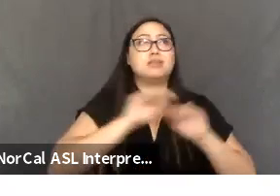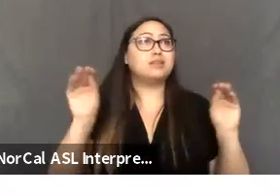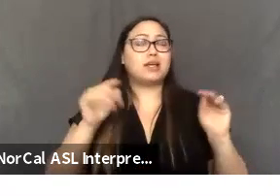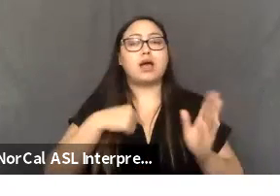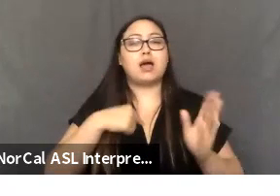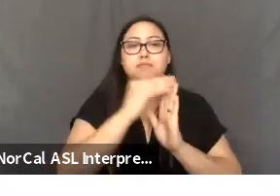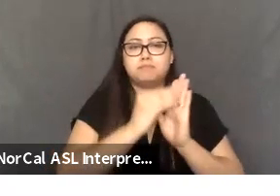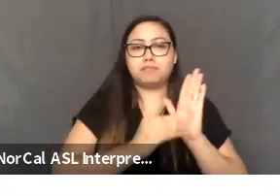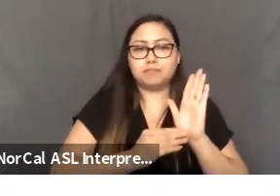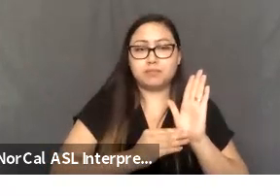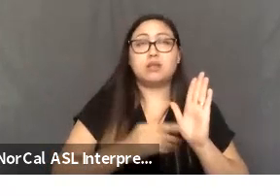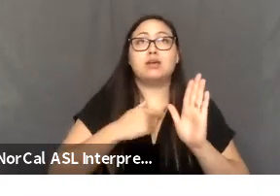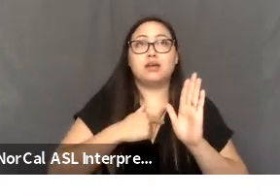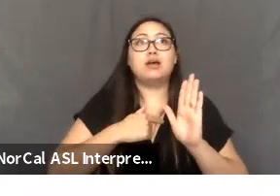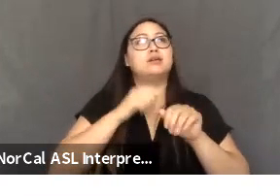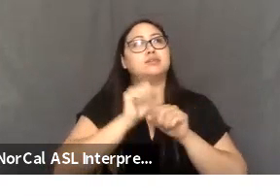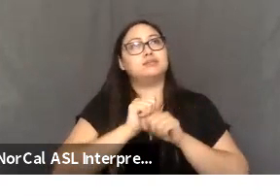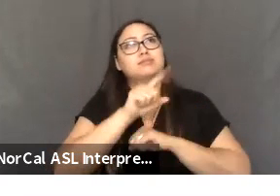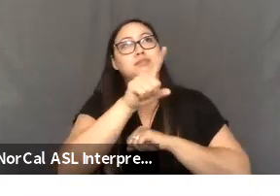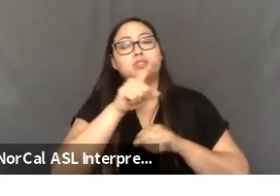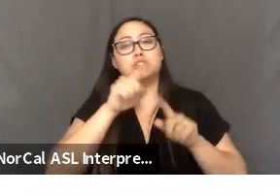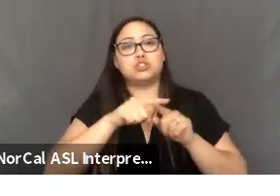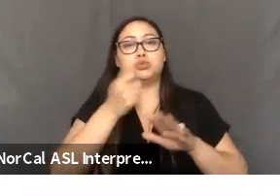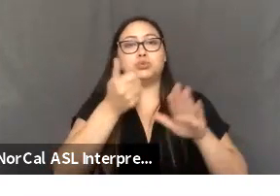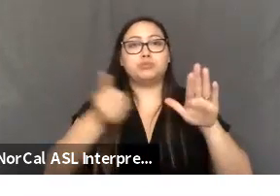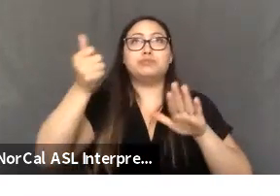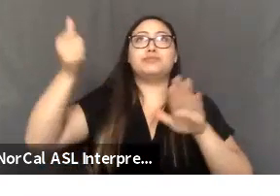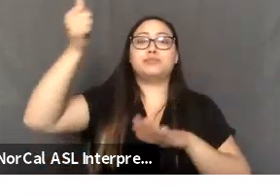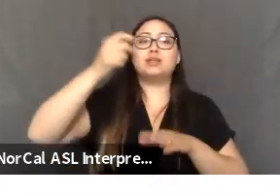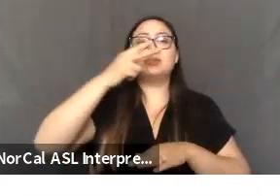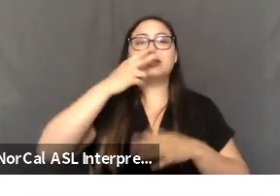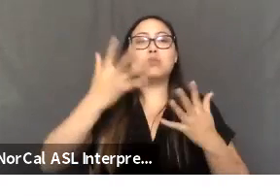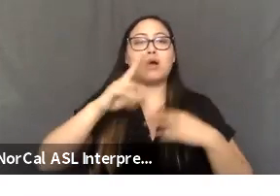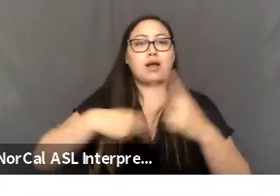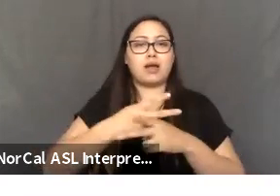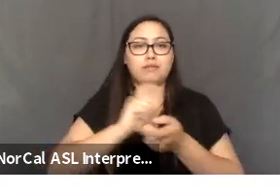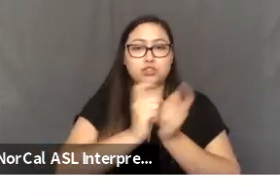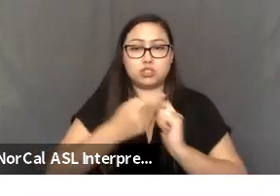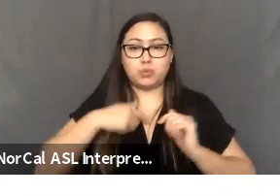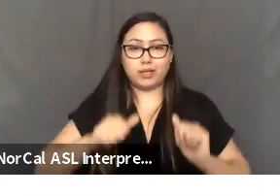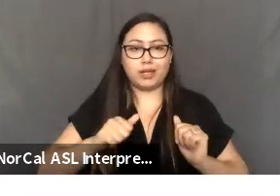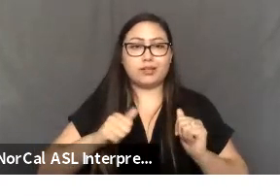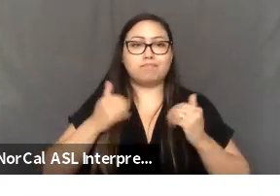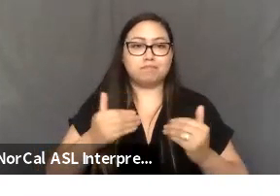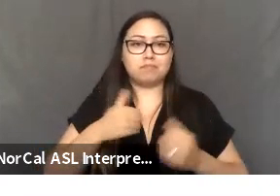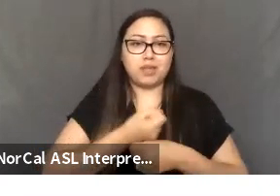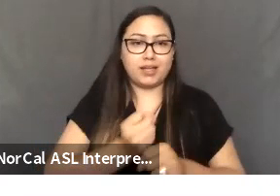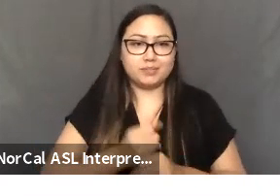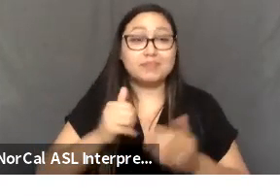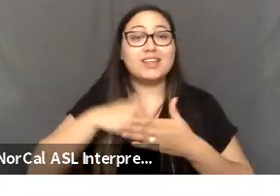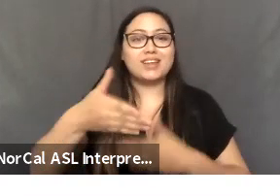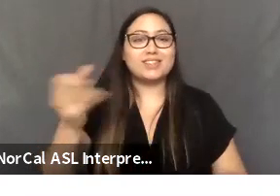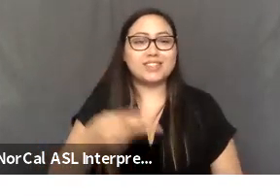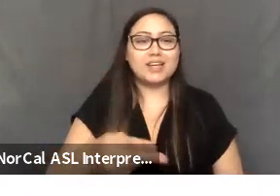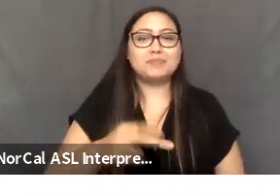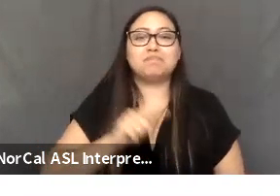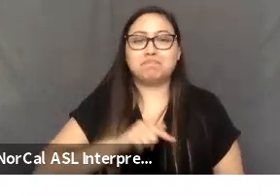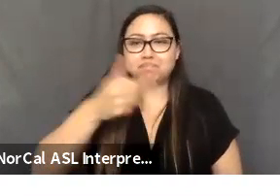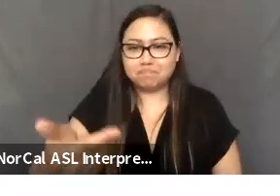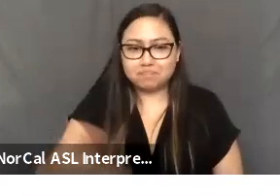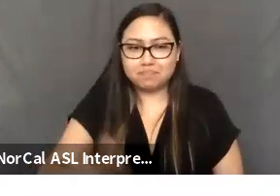send them up the chain to see what kind of changes that we can make. Next slide. One of the other